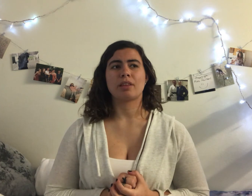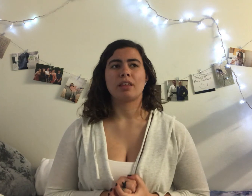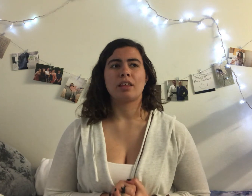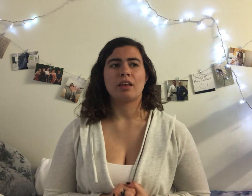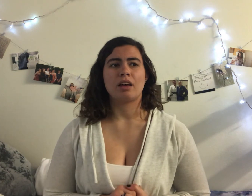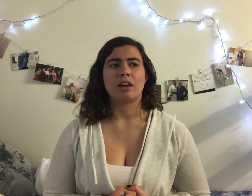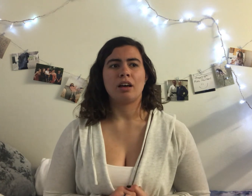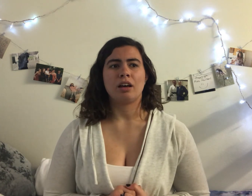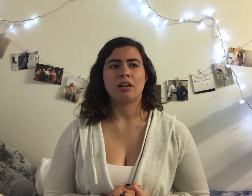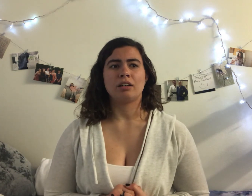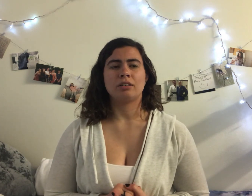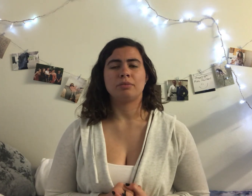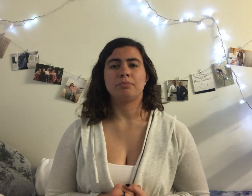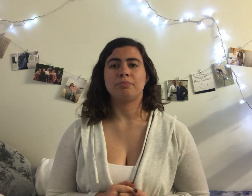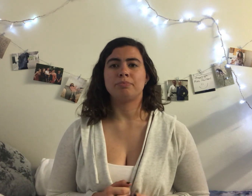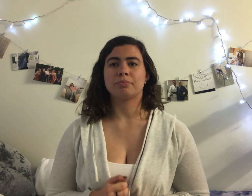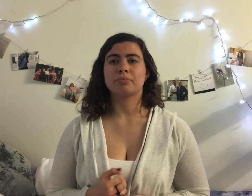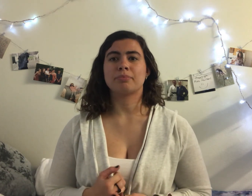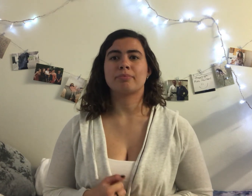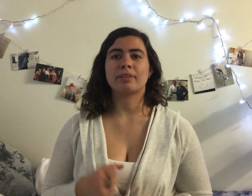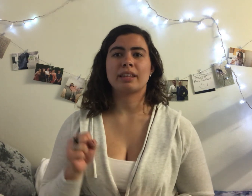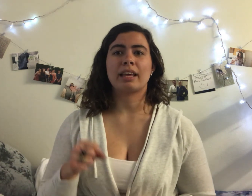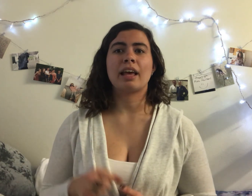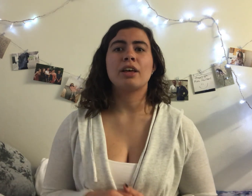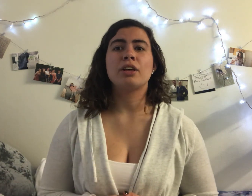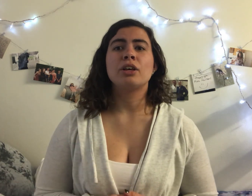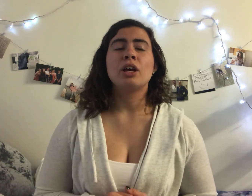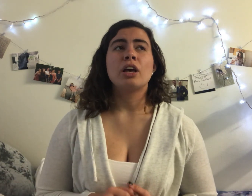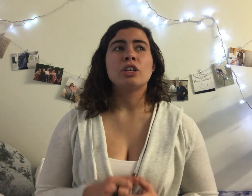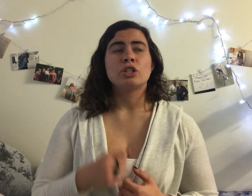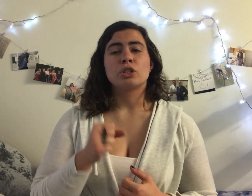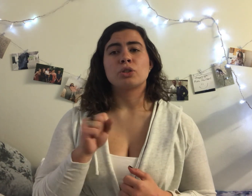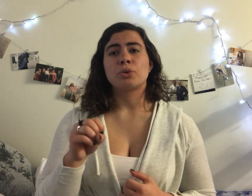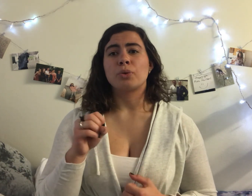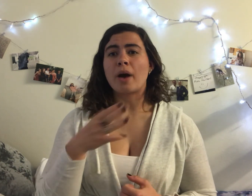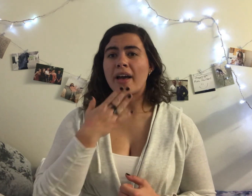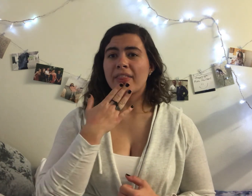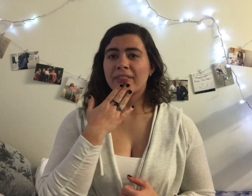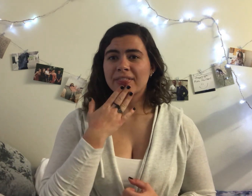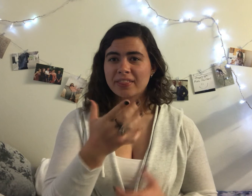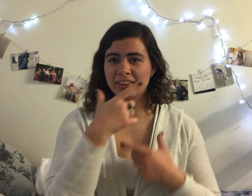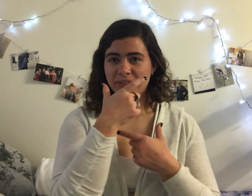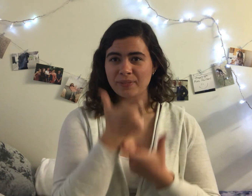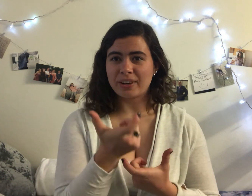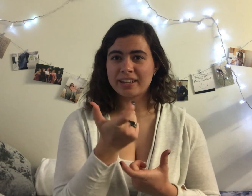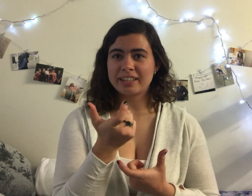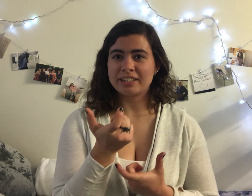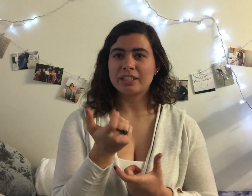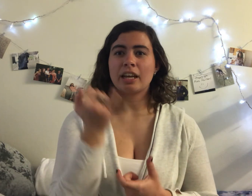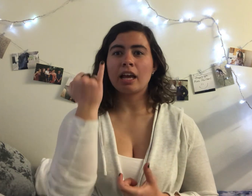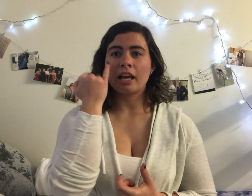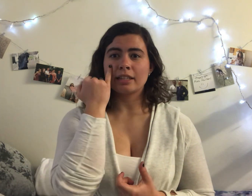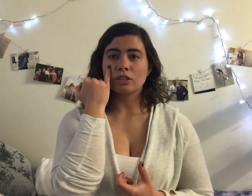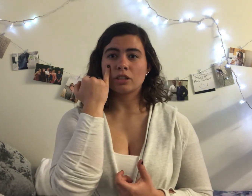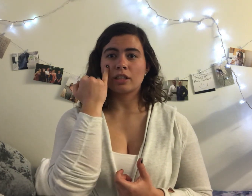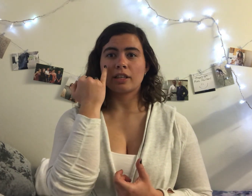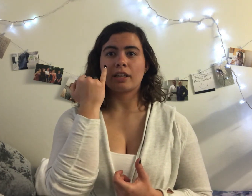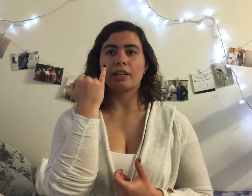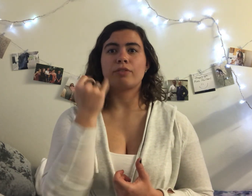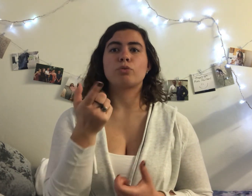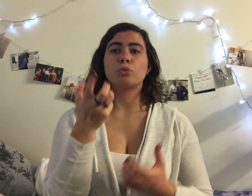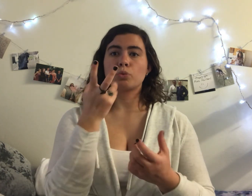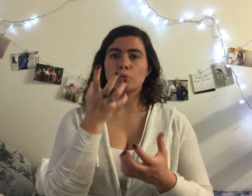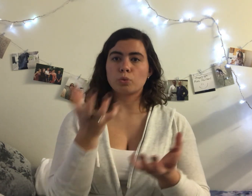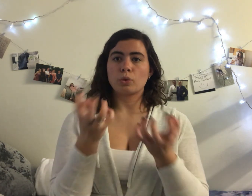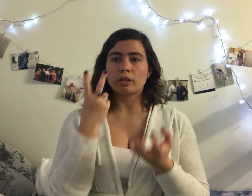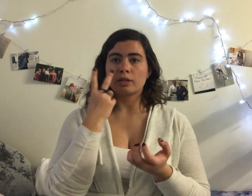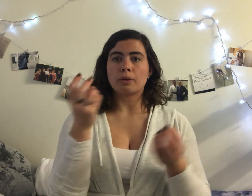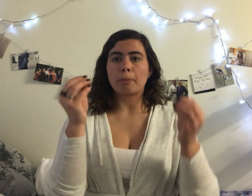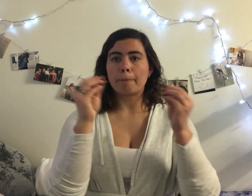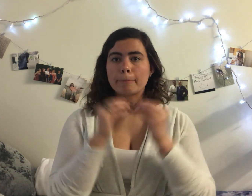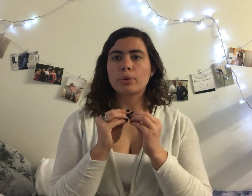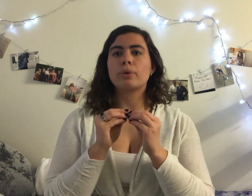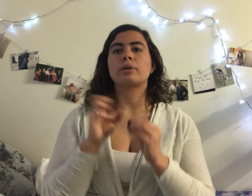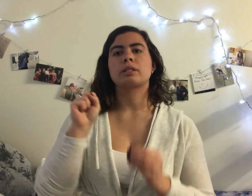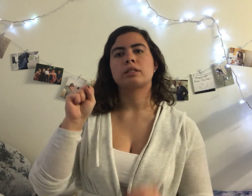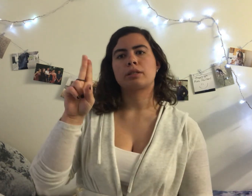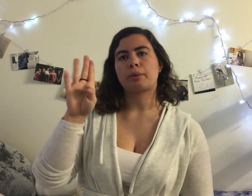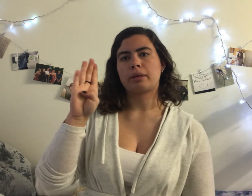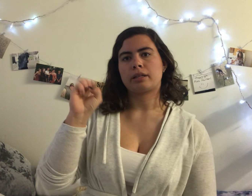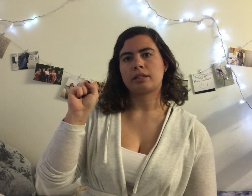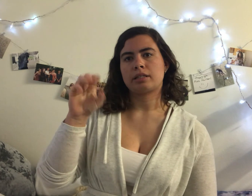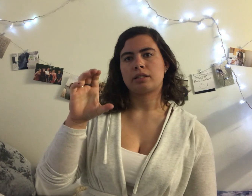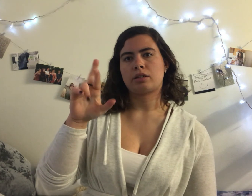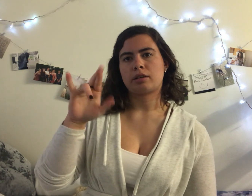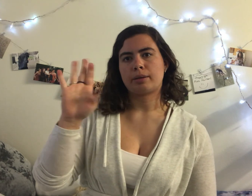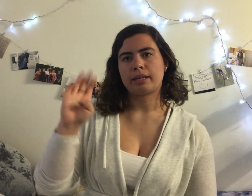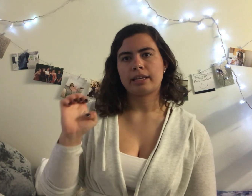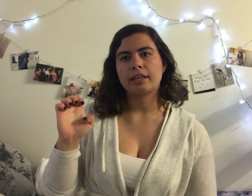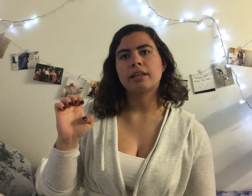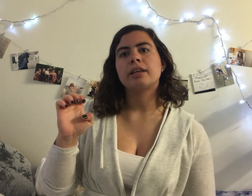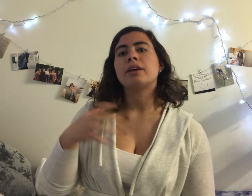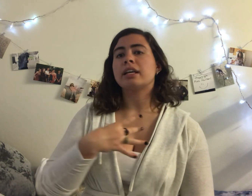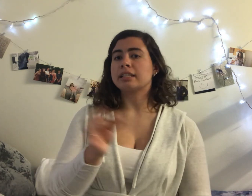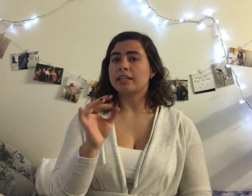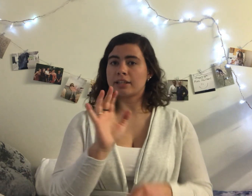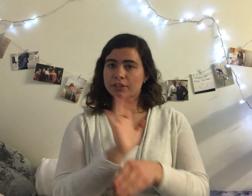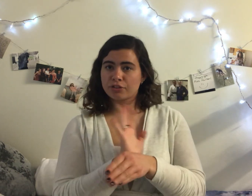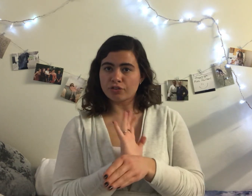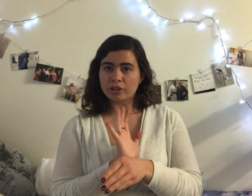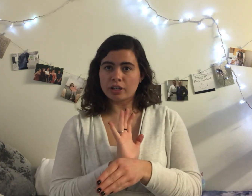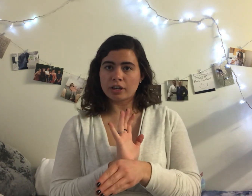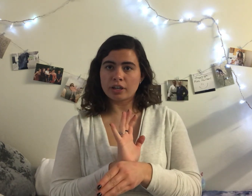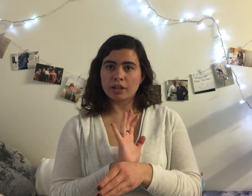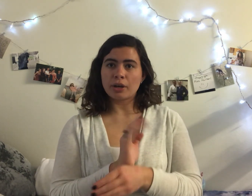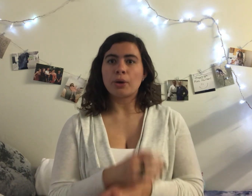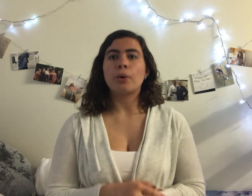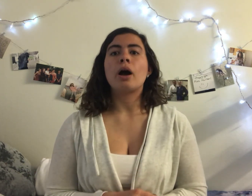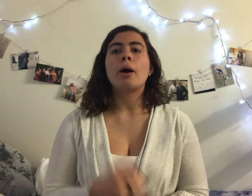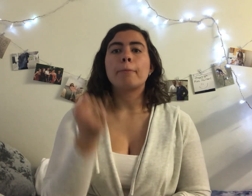Thank you for watching. If you want to see more, subscribe and like this video.